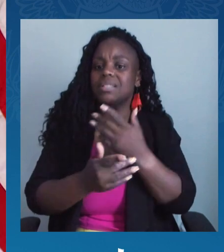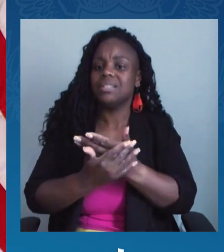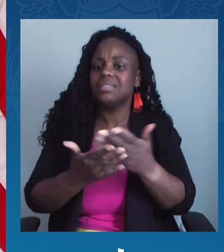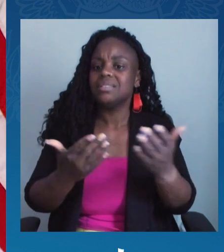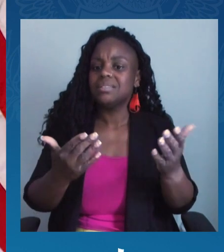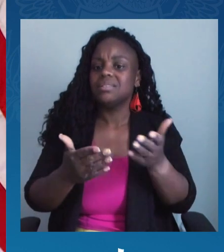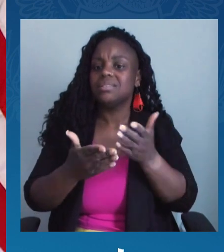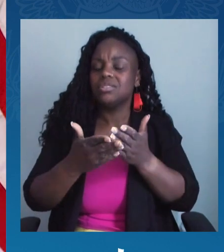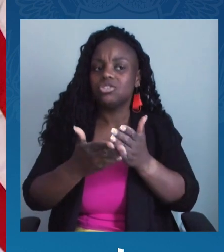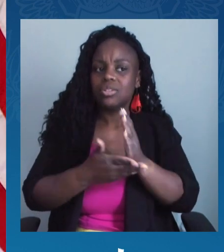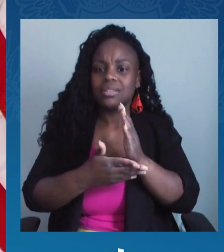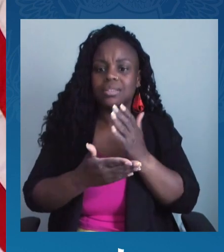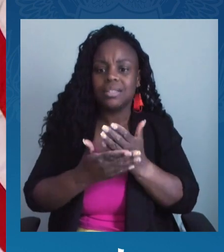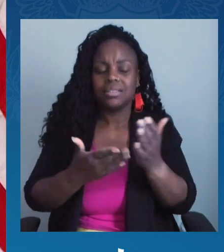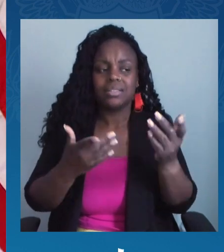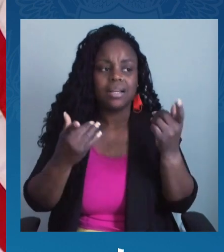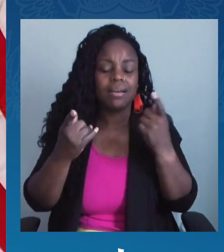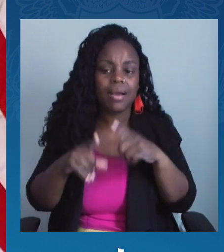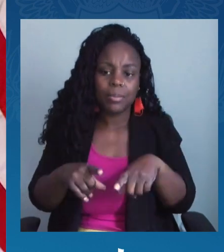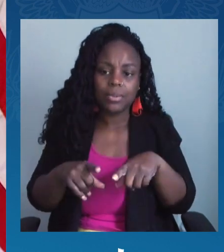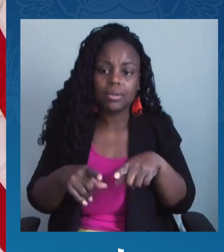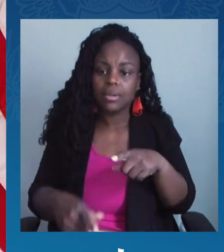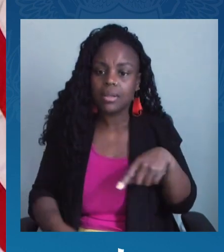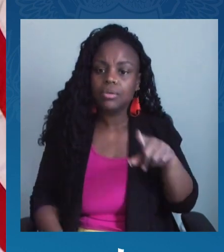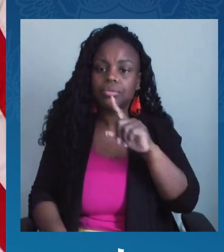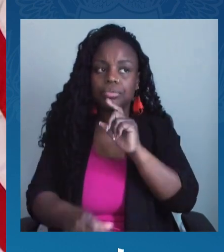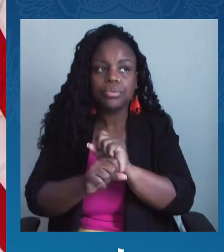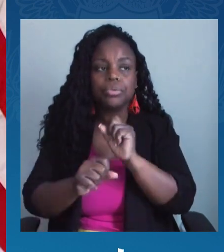and that they are important and that they are not alone.